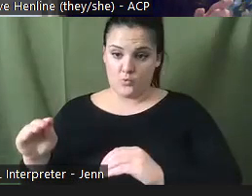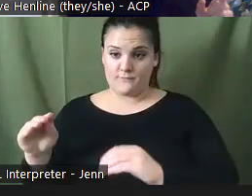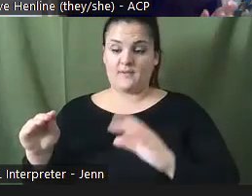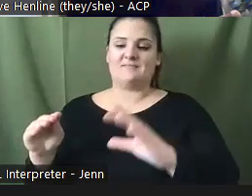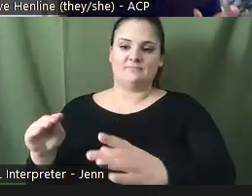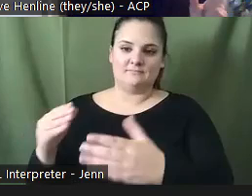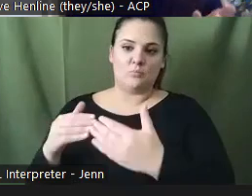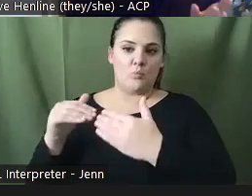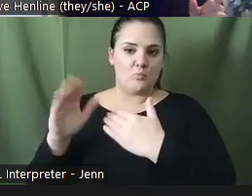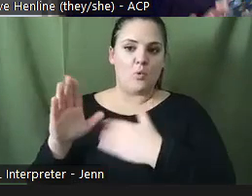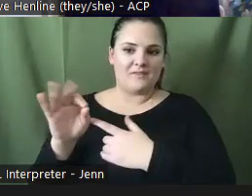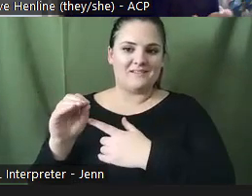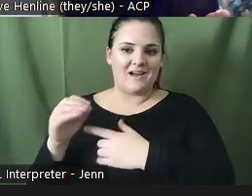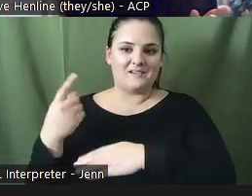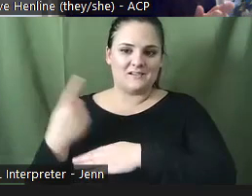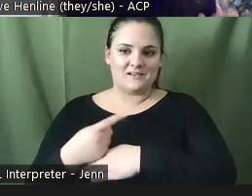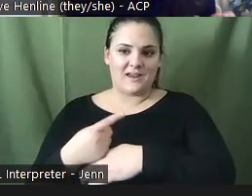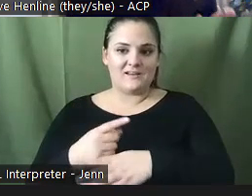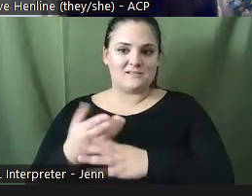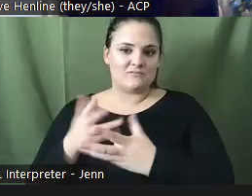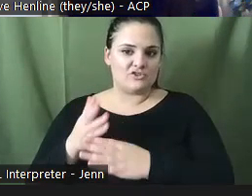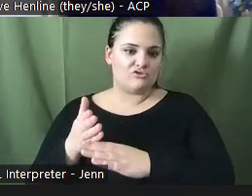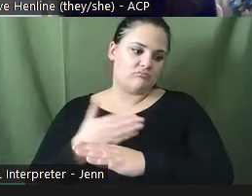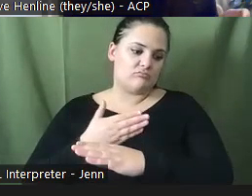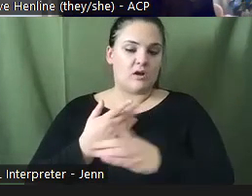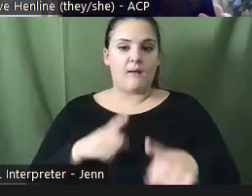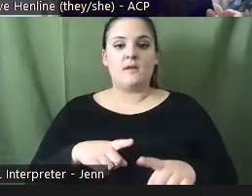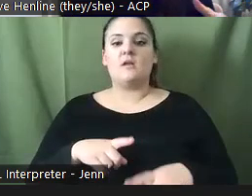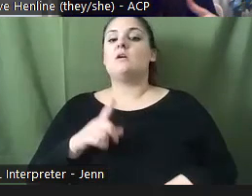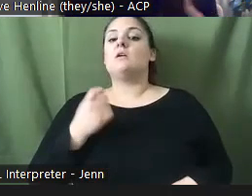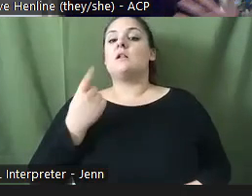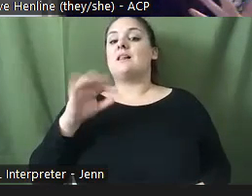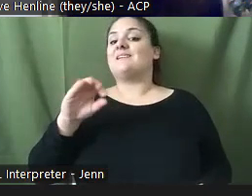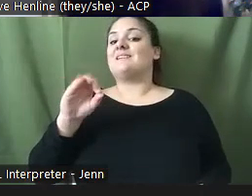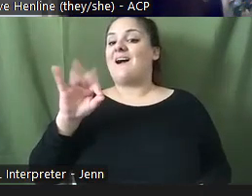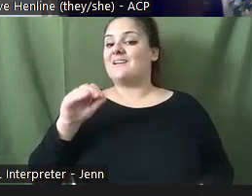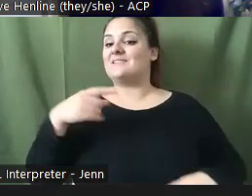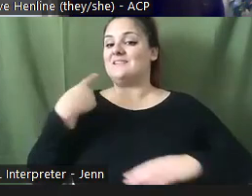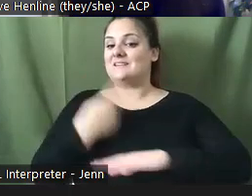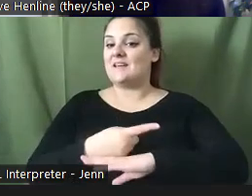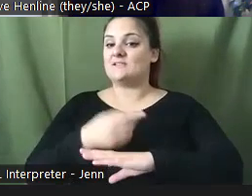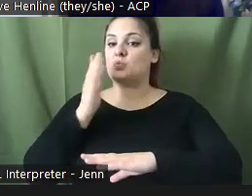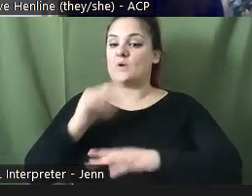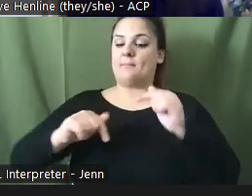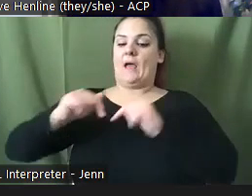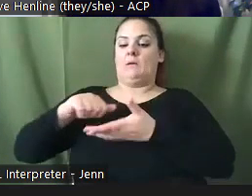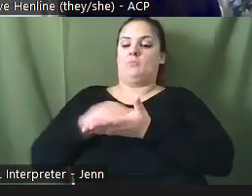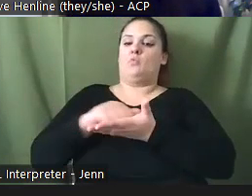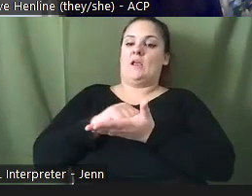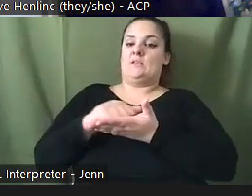it is what is legally required to be redacted. But if it's maybe been four months, rather than three,